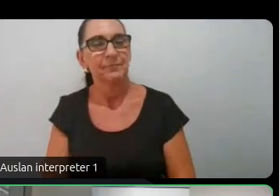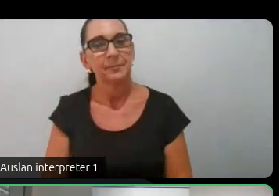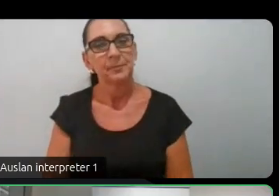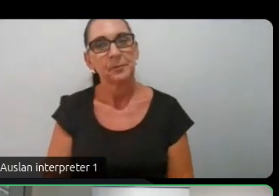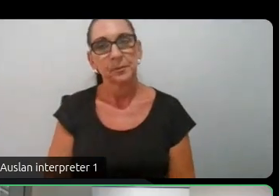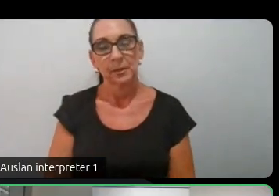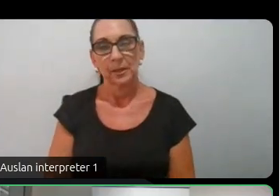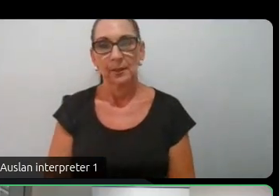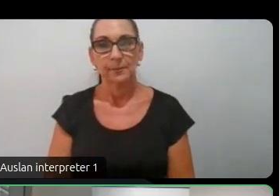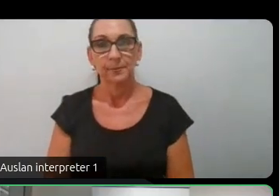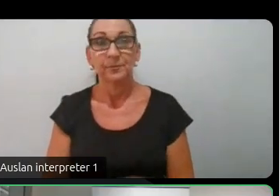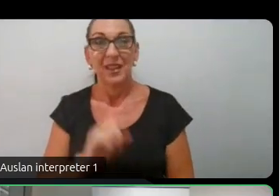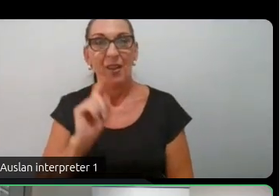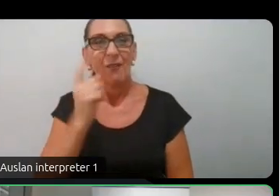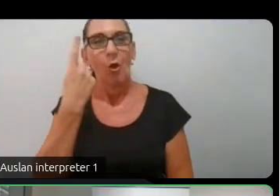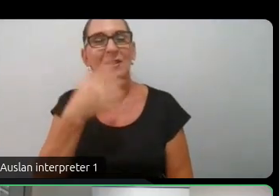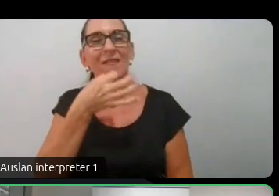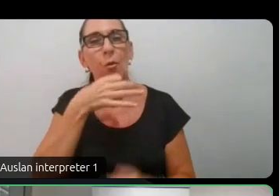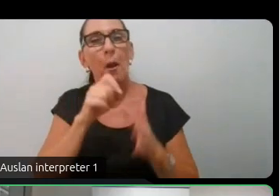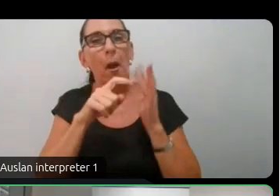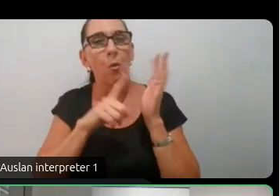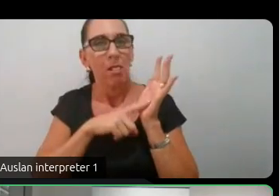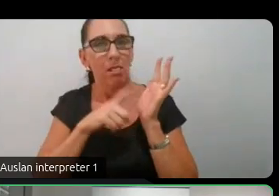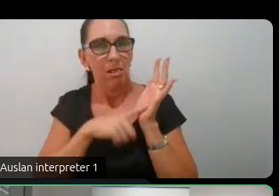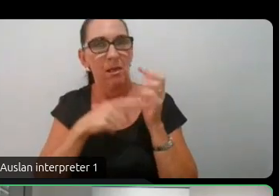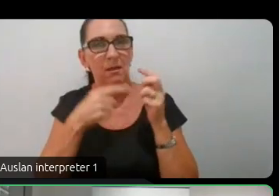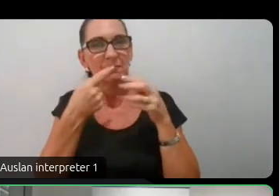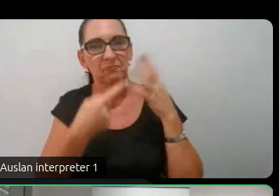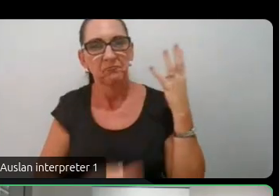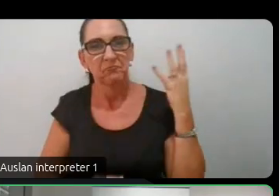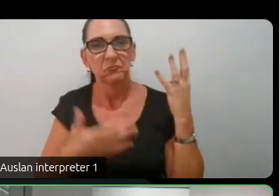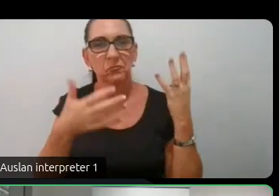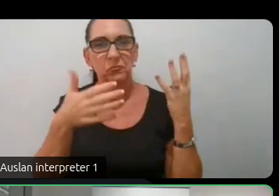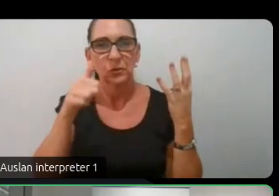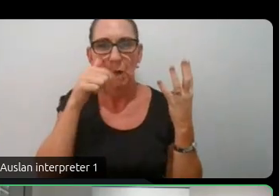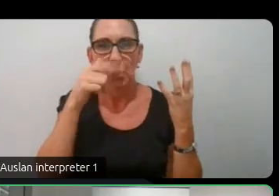going to kick off with a couple of polls just to find out a bit more about who's joining us today.